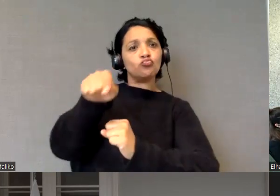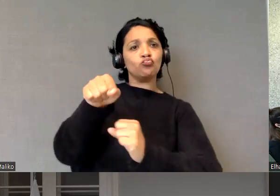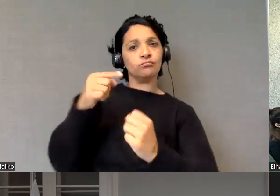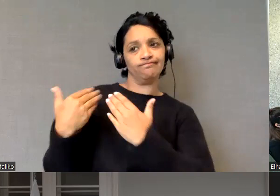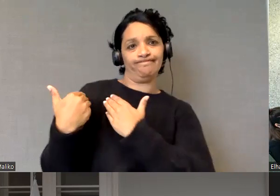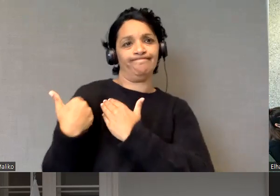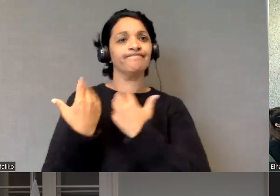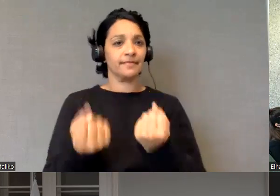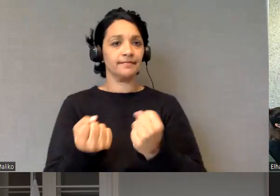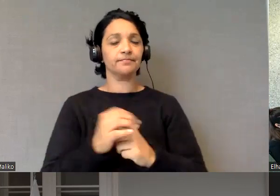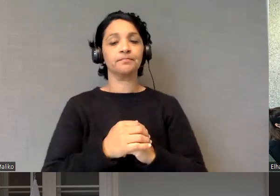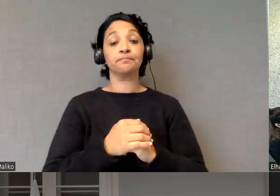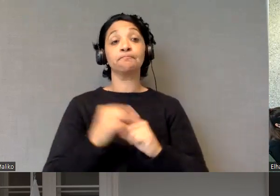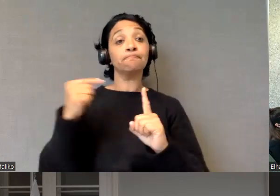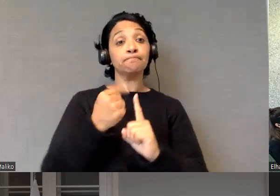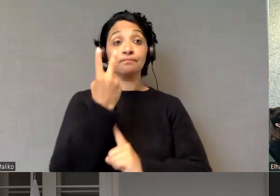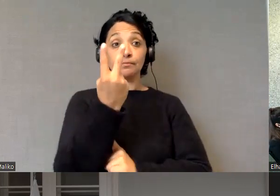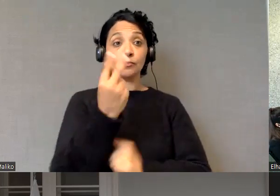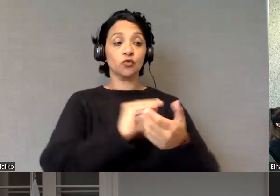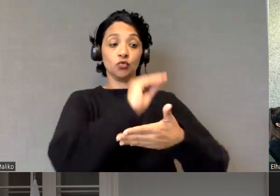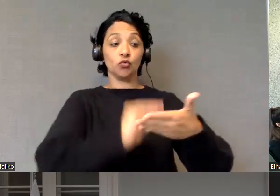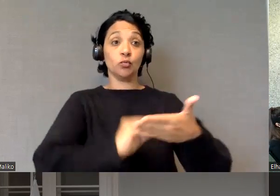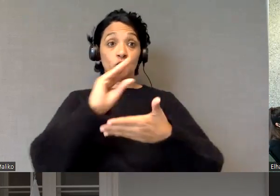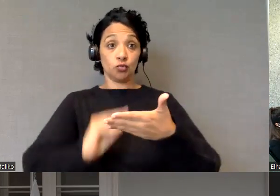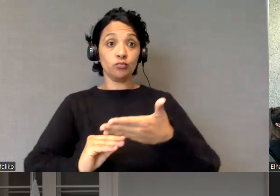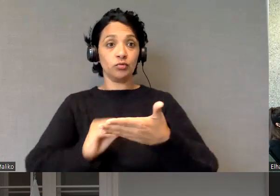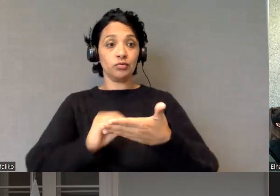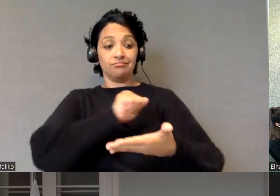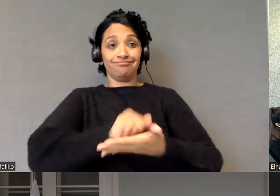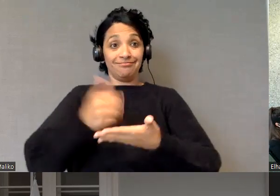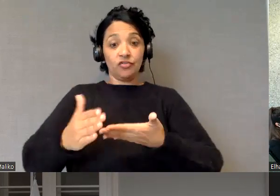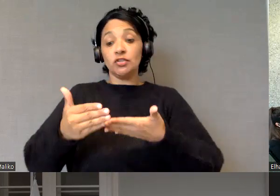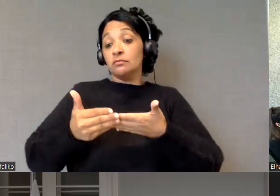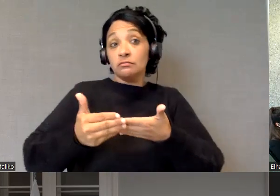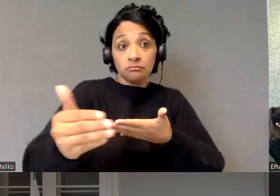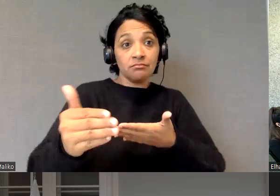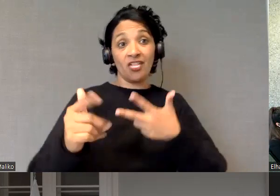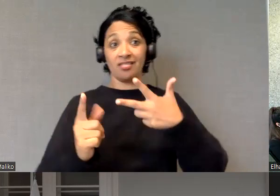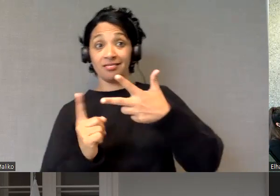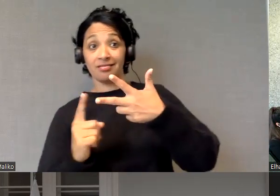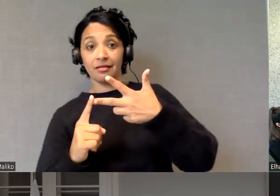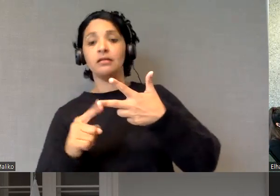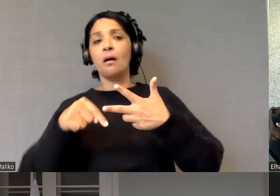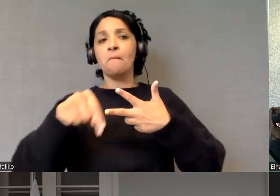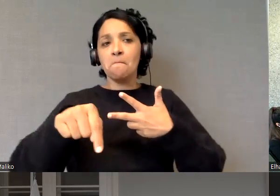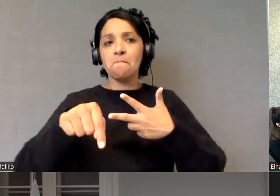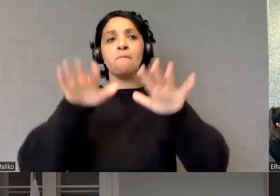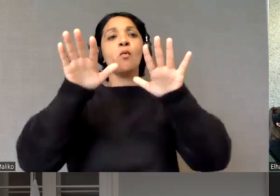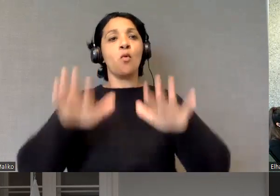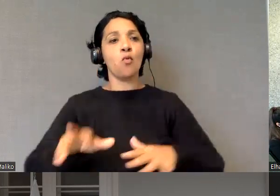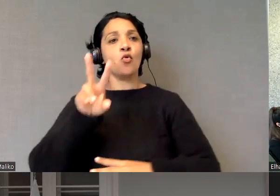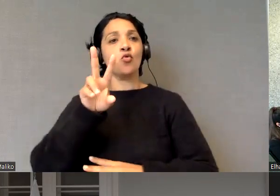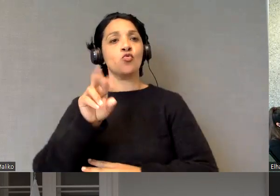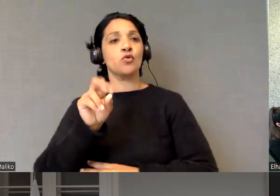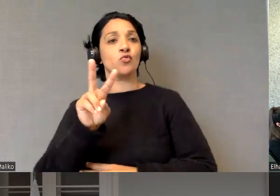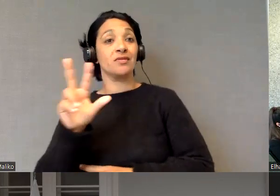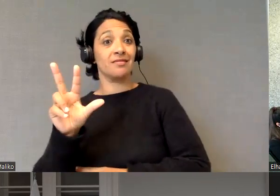A third report will be coming in October 2023 that will be presented to the U.N. General